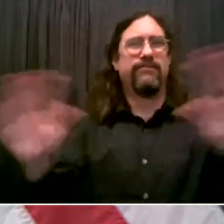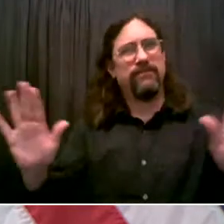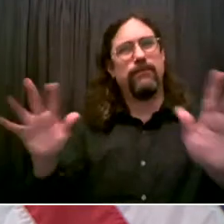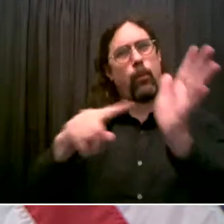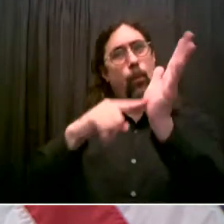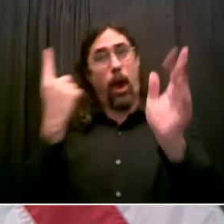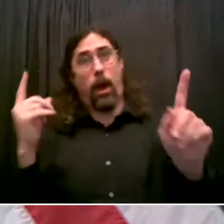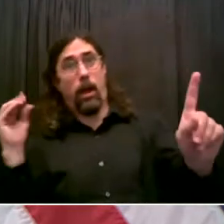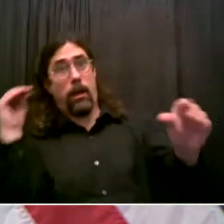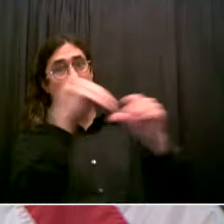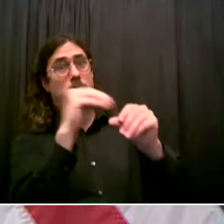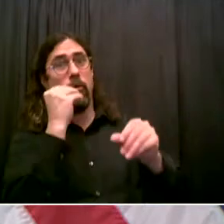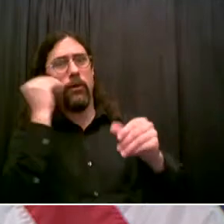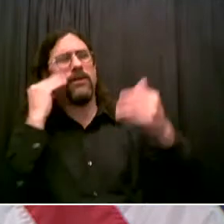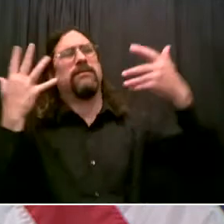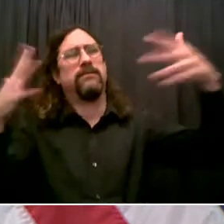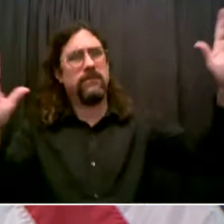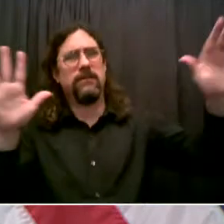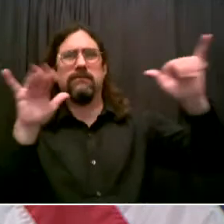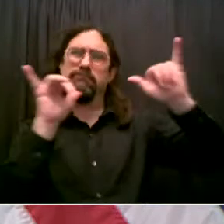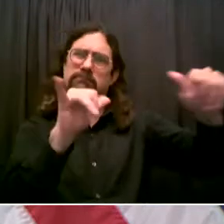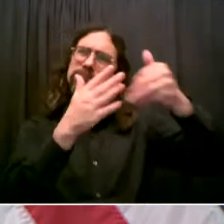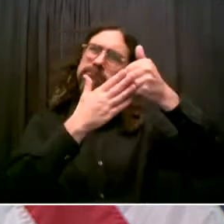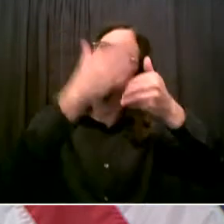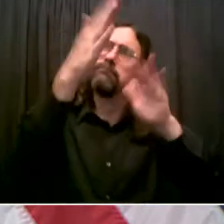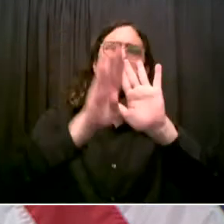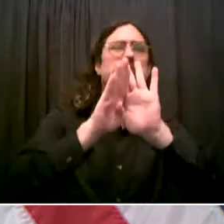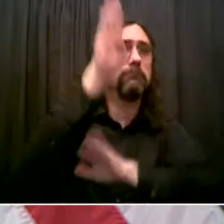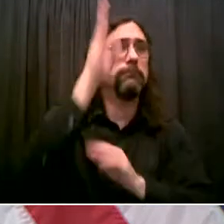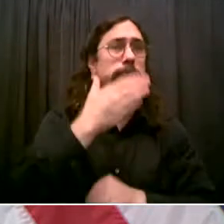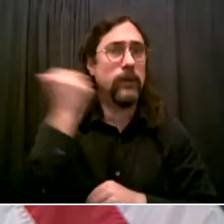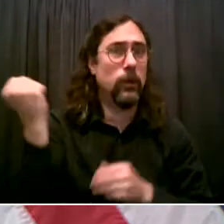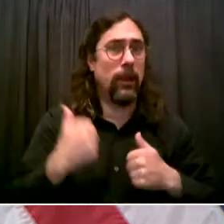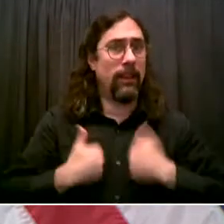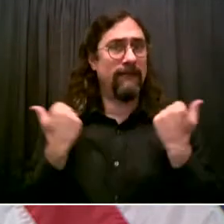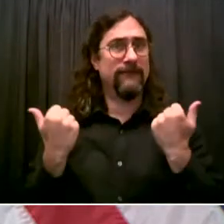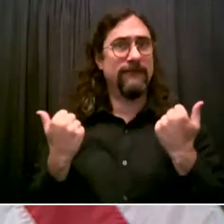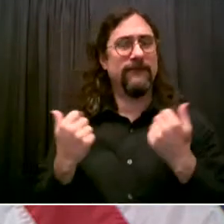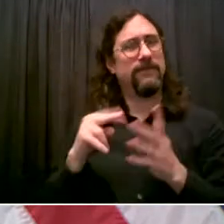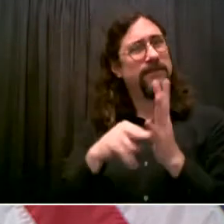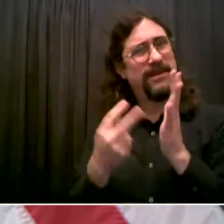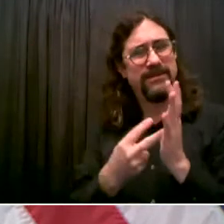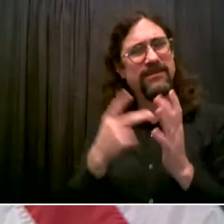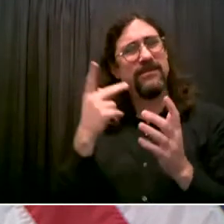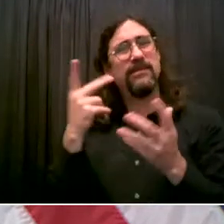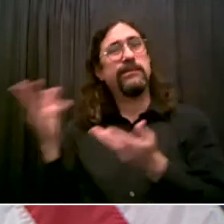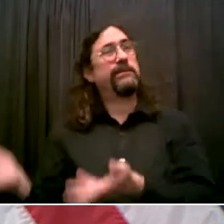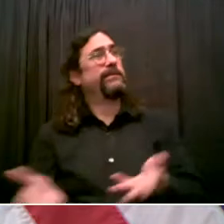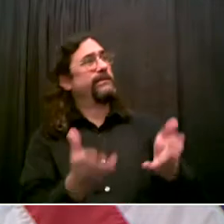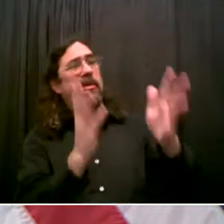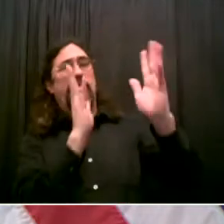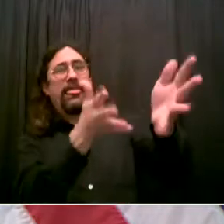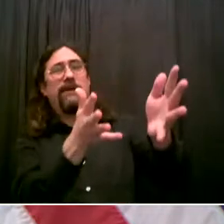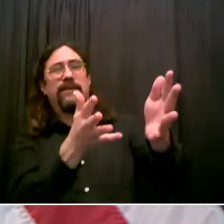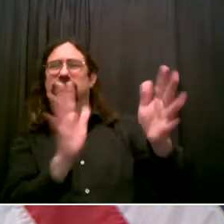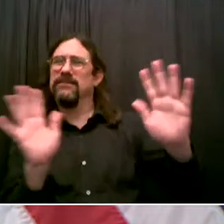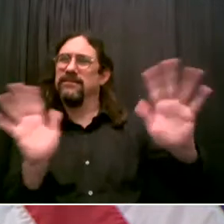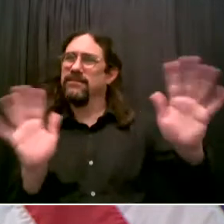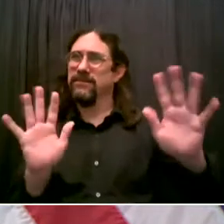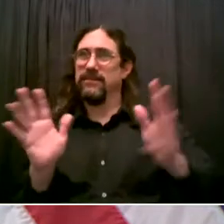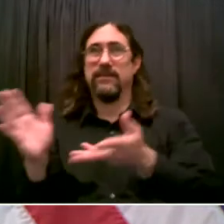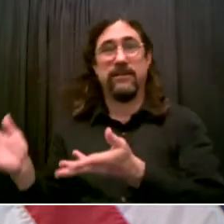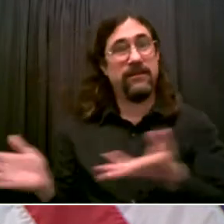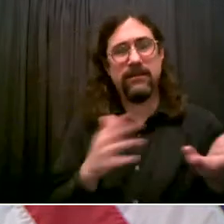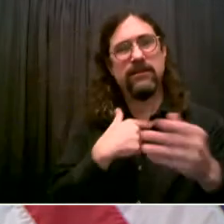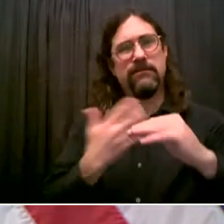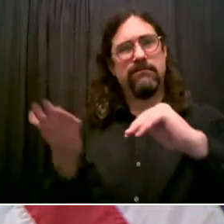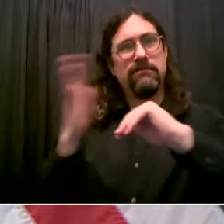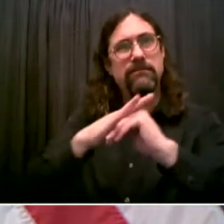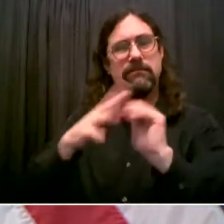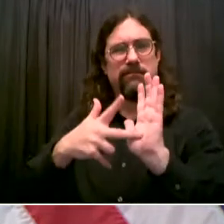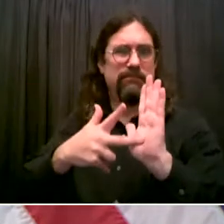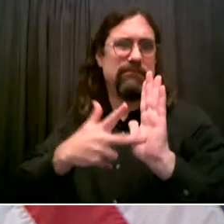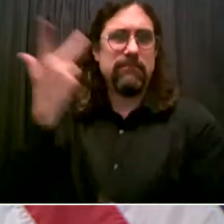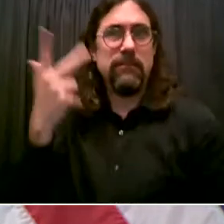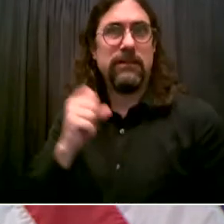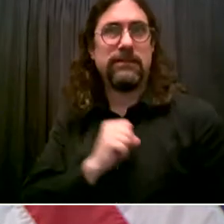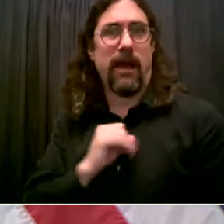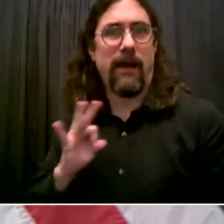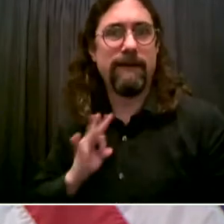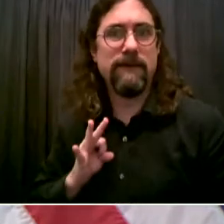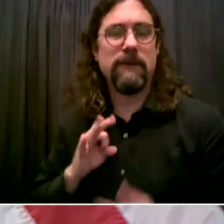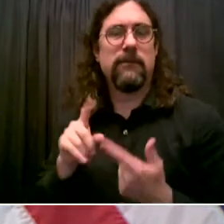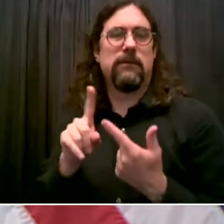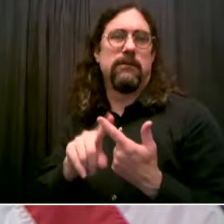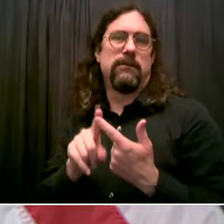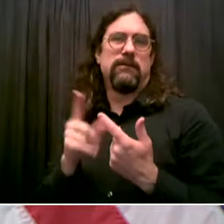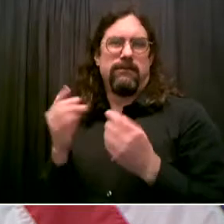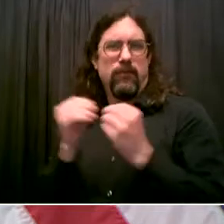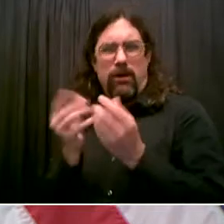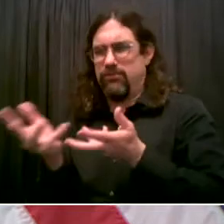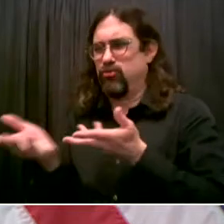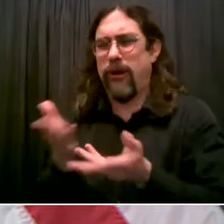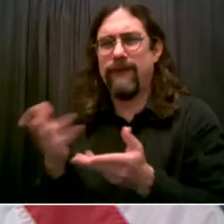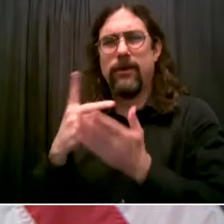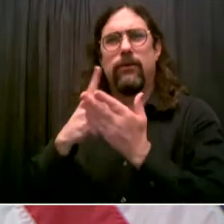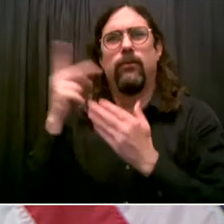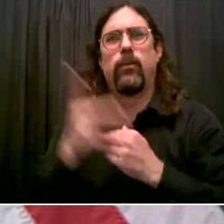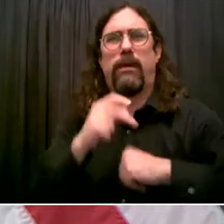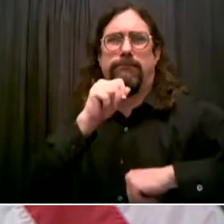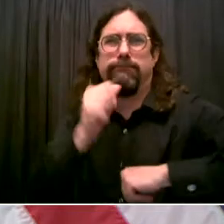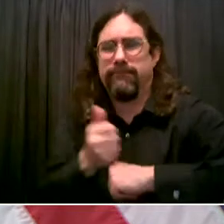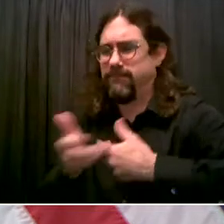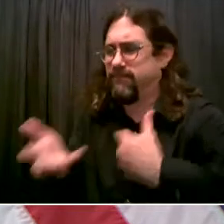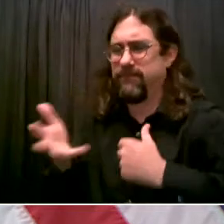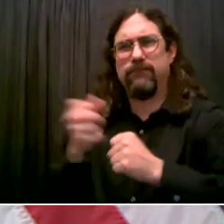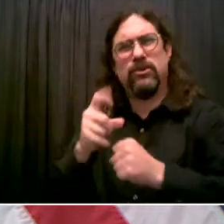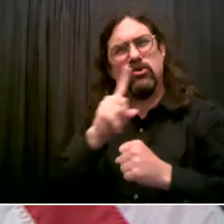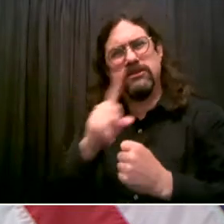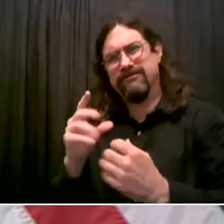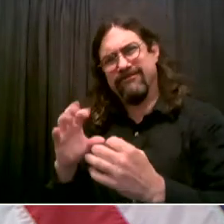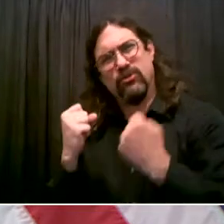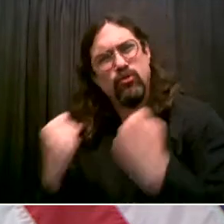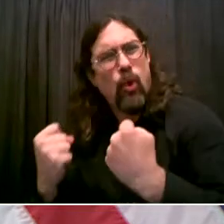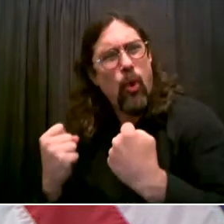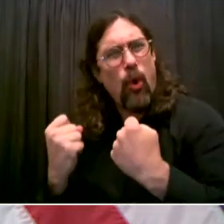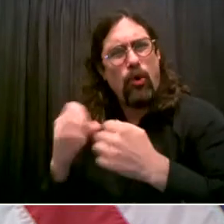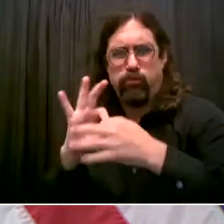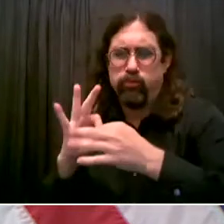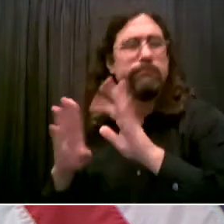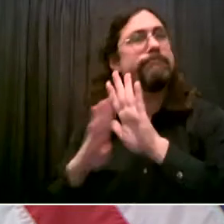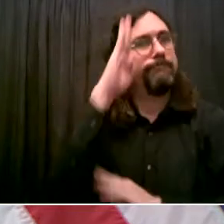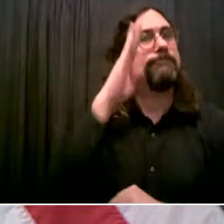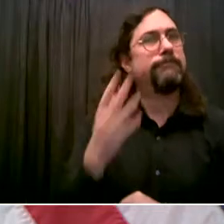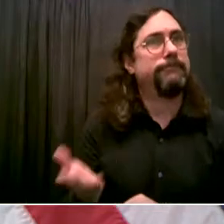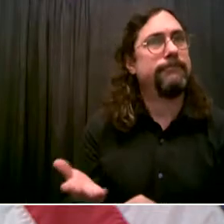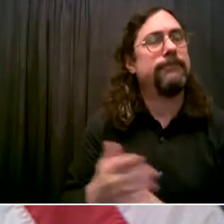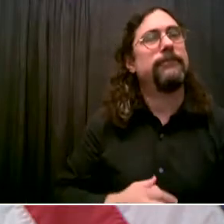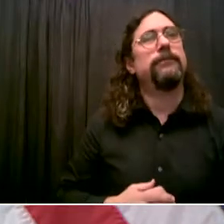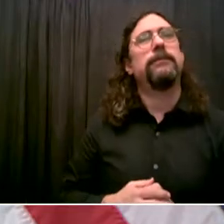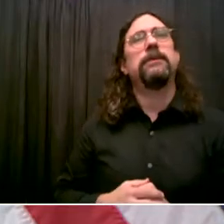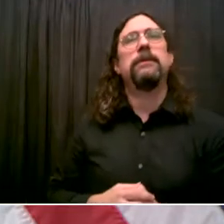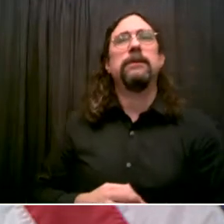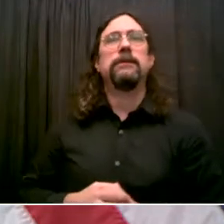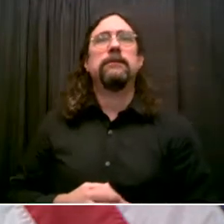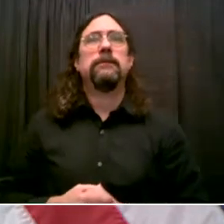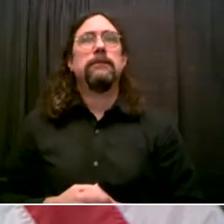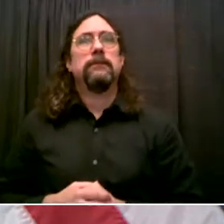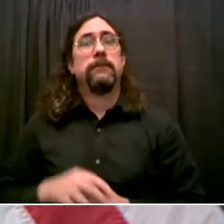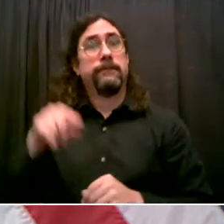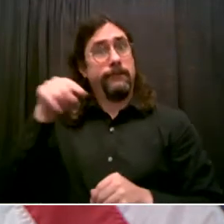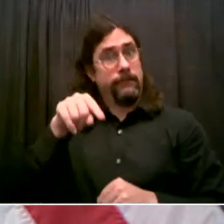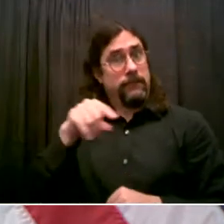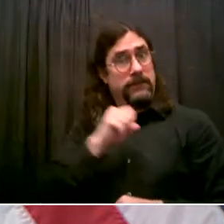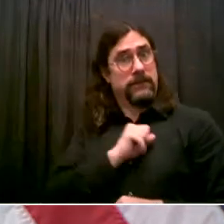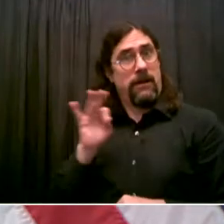ADDITIONAL PIECES. WE HAVE